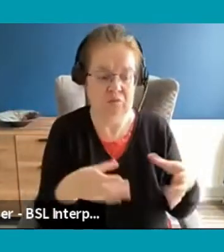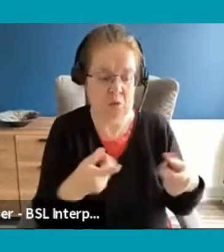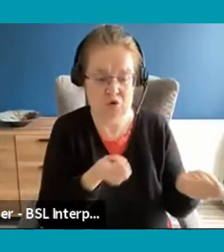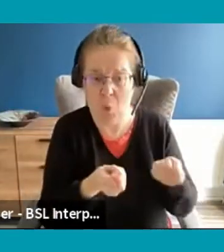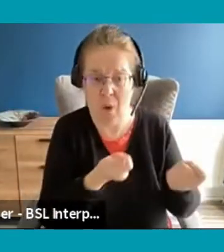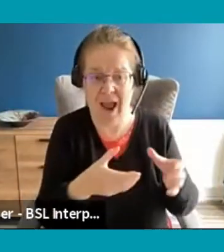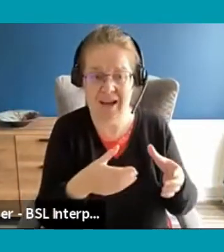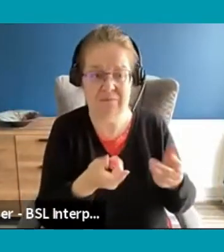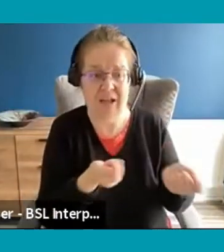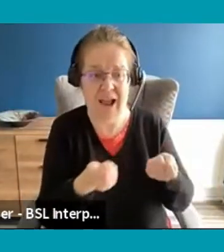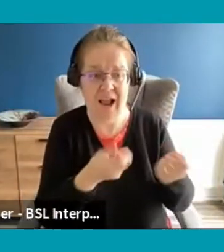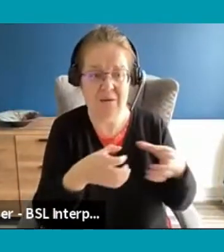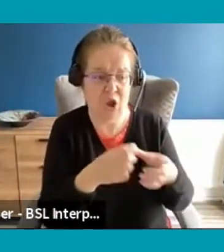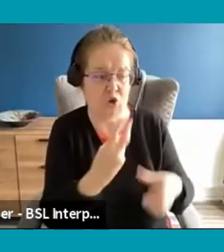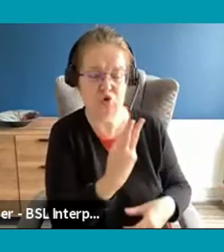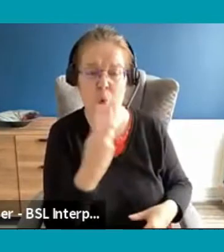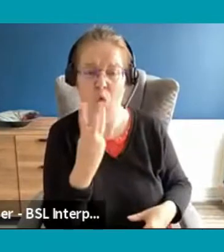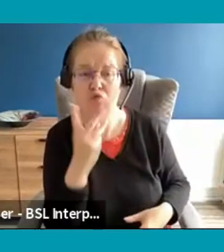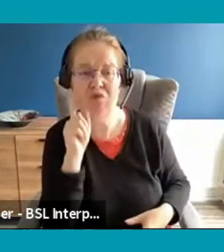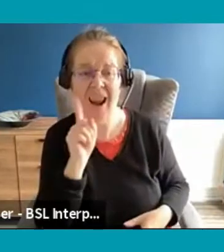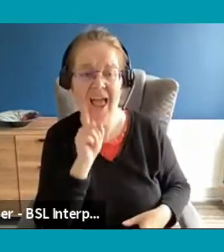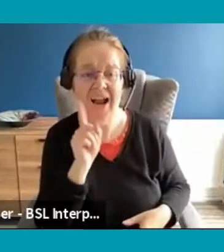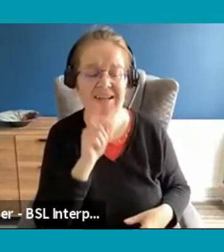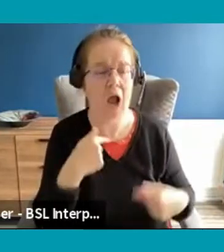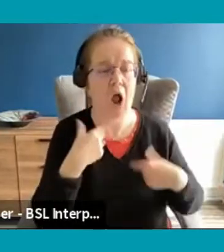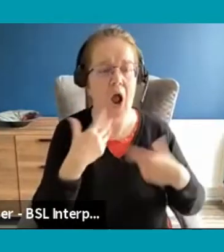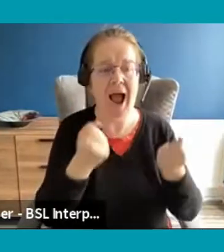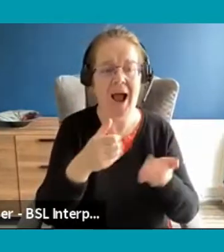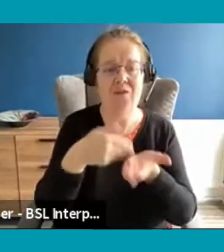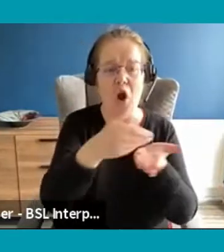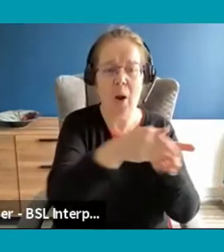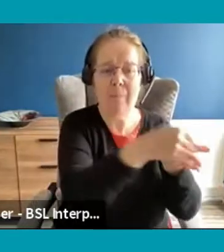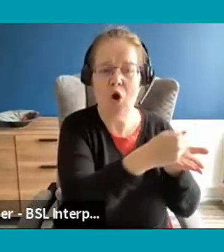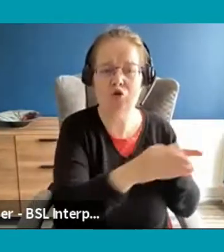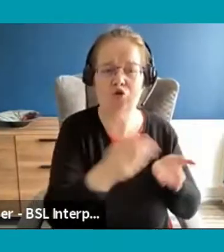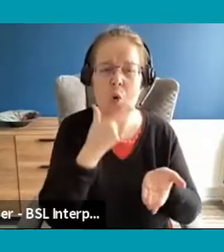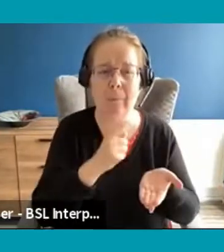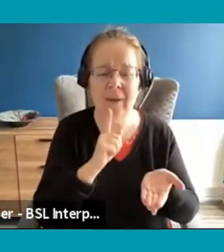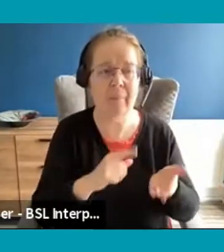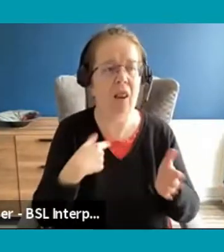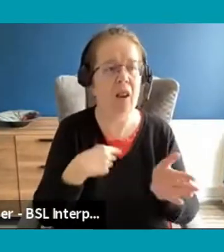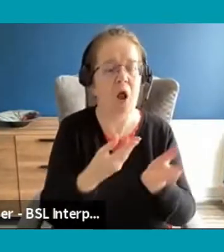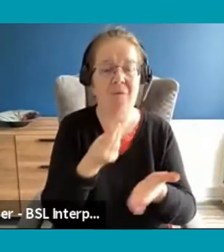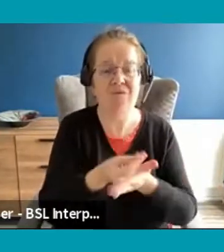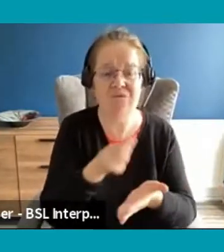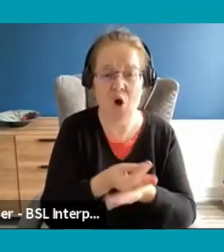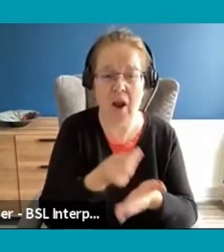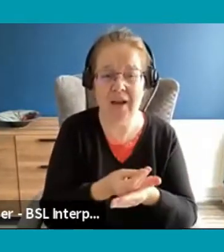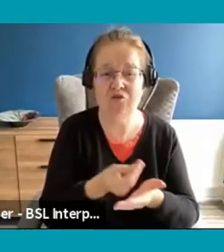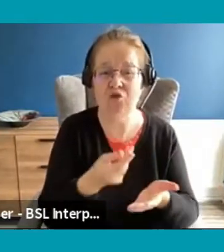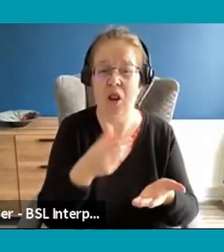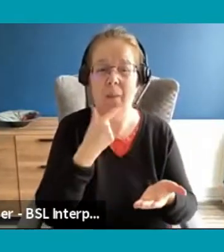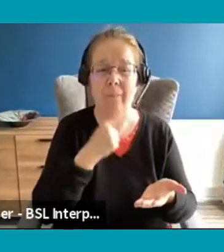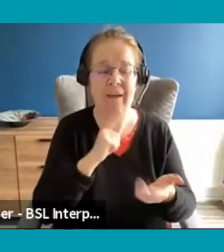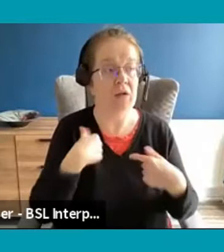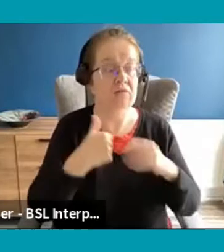you know two or three ladies. I've got commercial people, financial, legal, skilled people. I've obviously got software